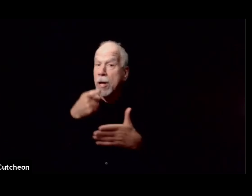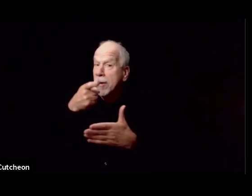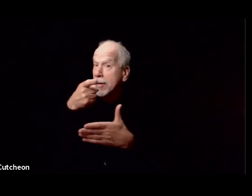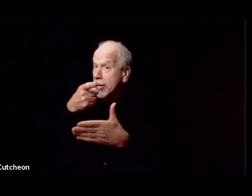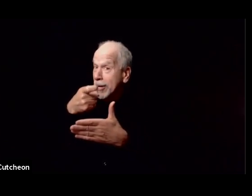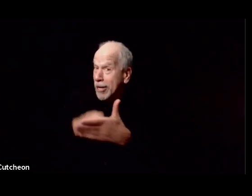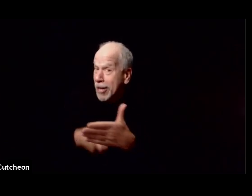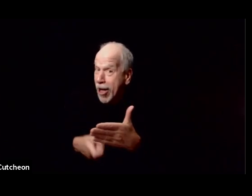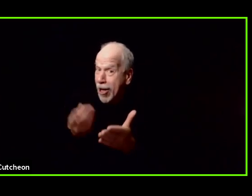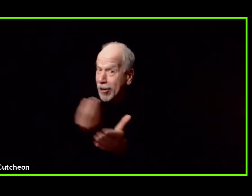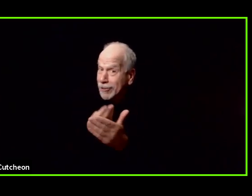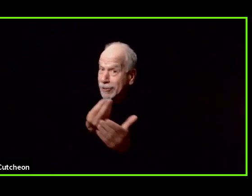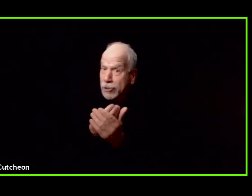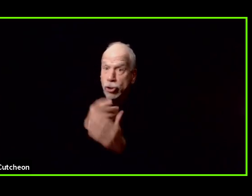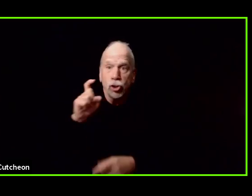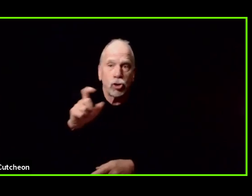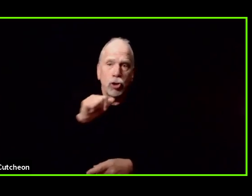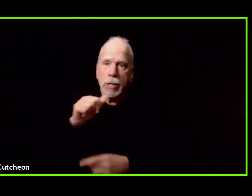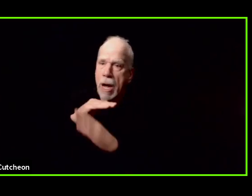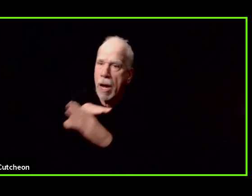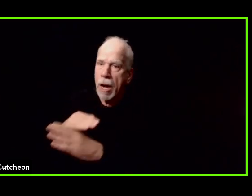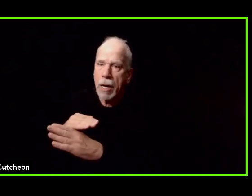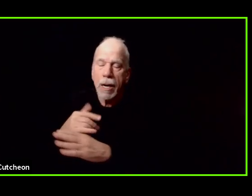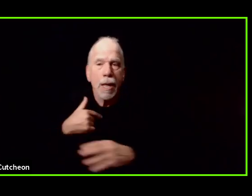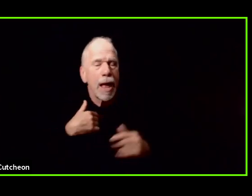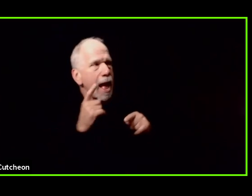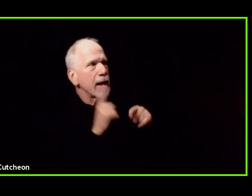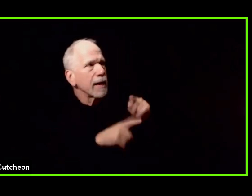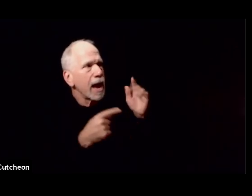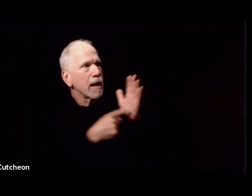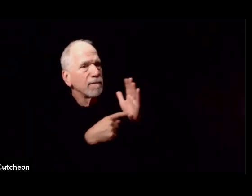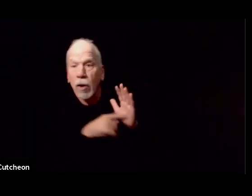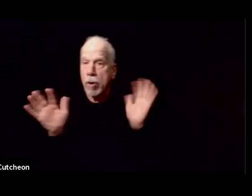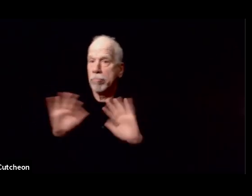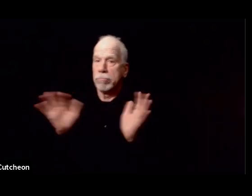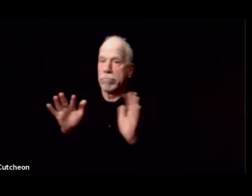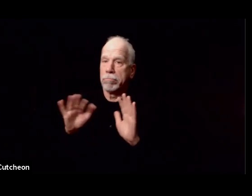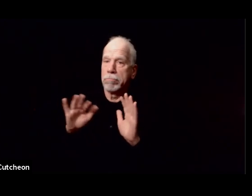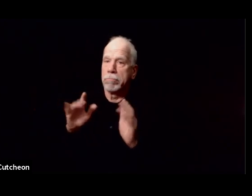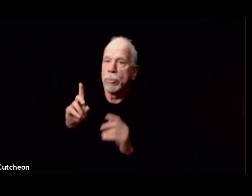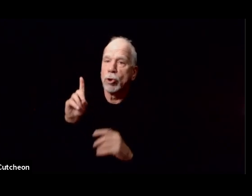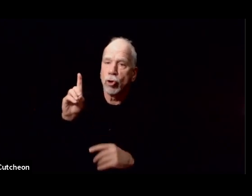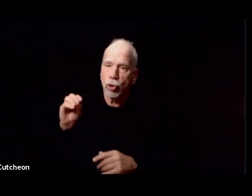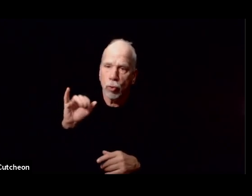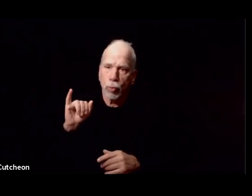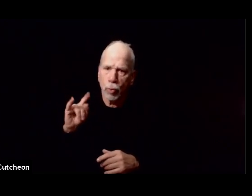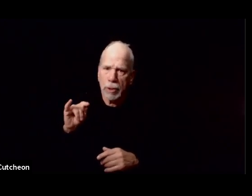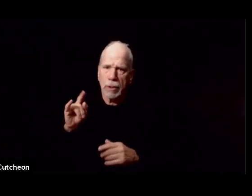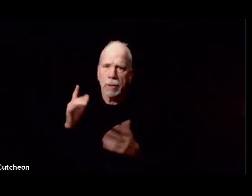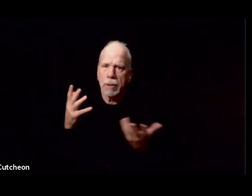so very important, both for individual patient care but also for understanding what's happening